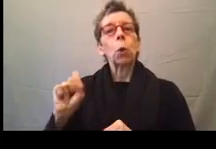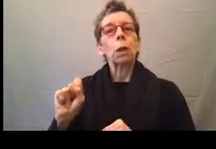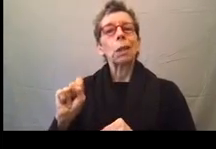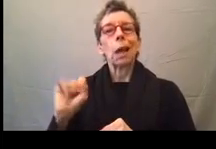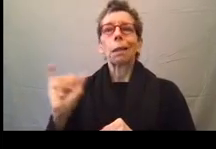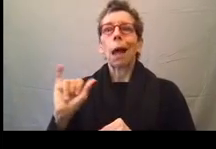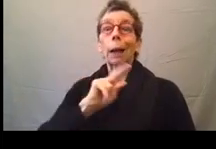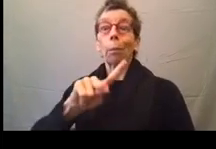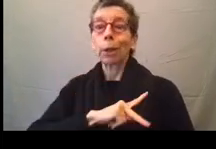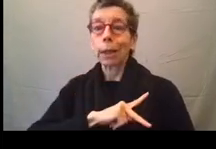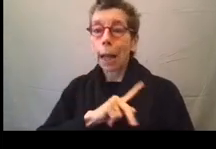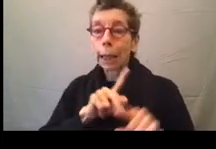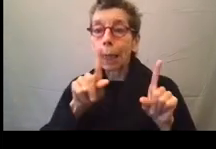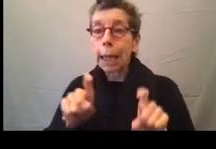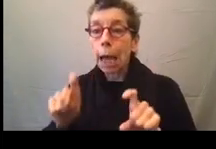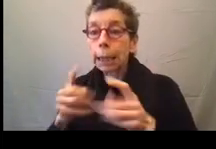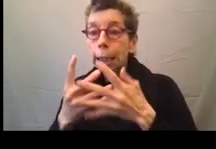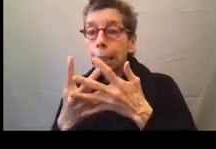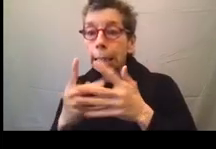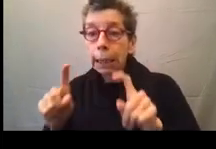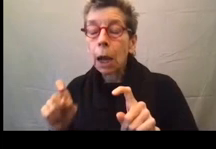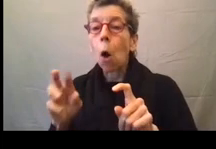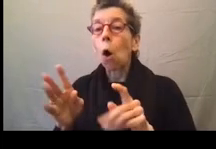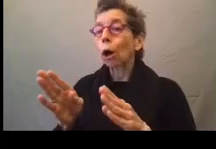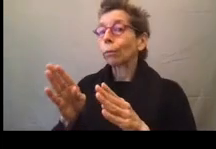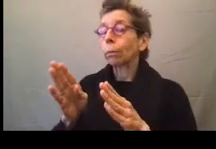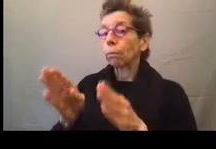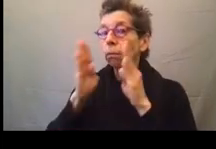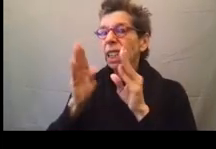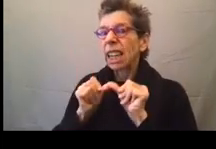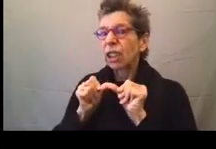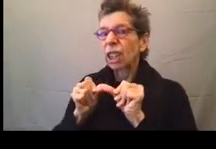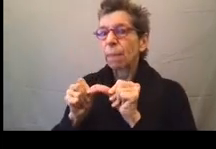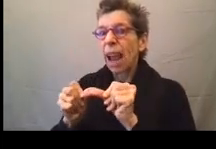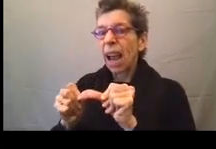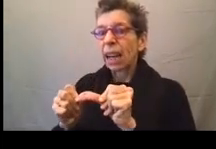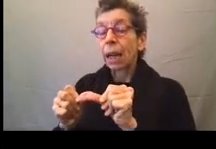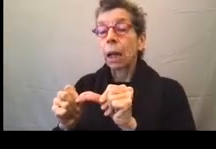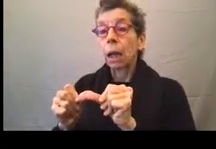or tries to track someone's attention span, for employees that have ADHD or a disability